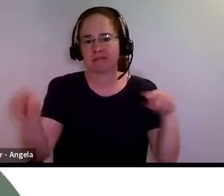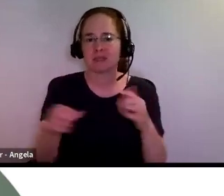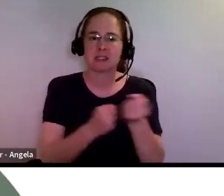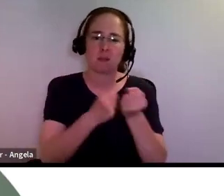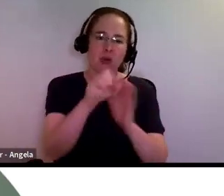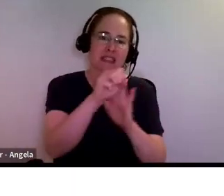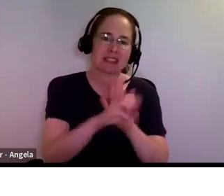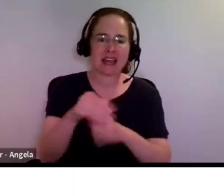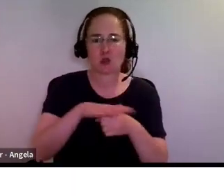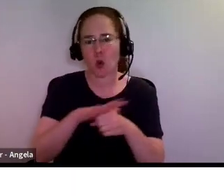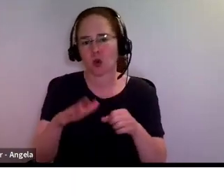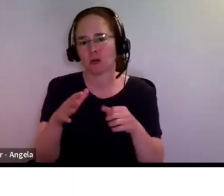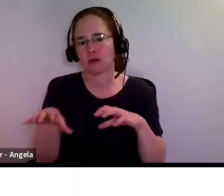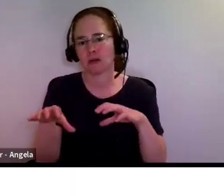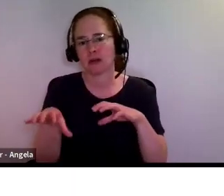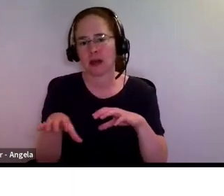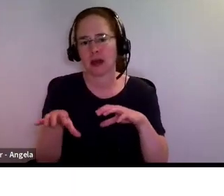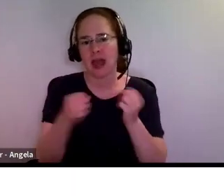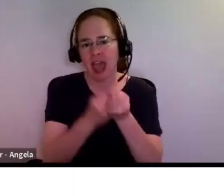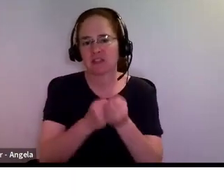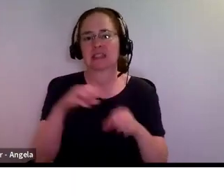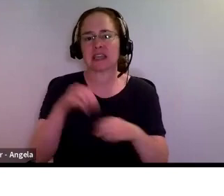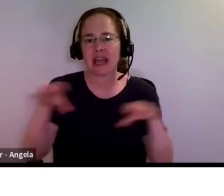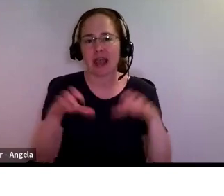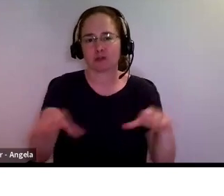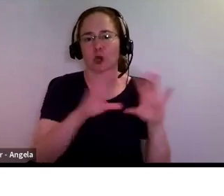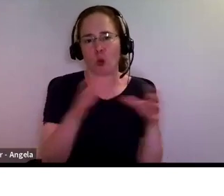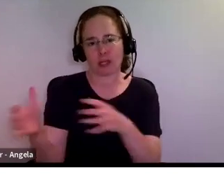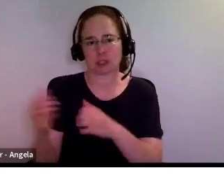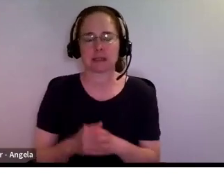local advocacy and action coalitions on the screen. Here